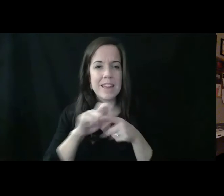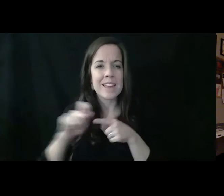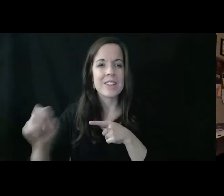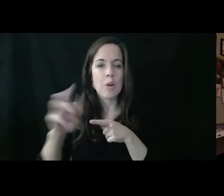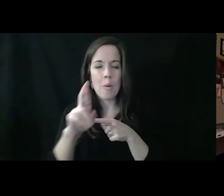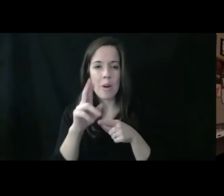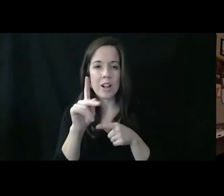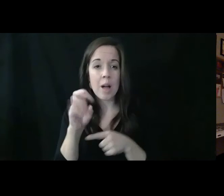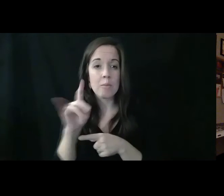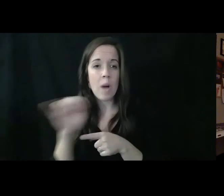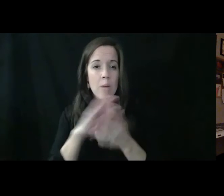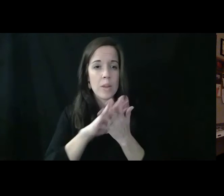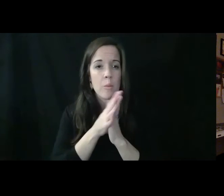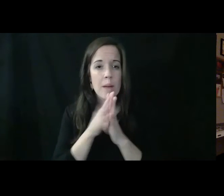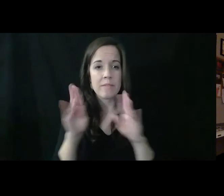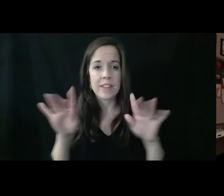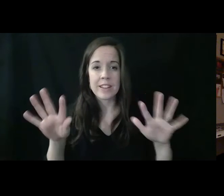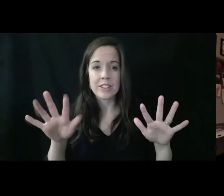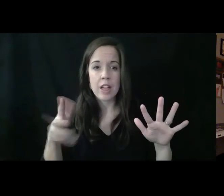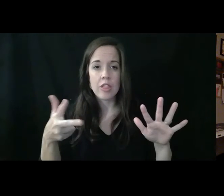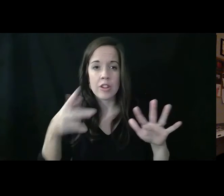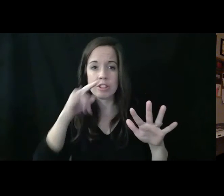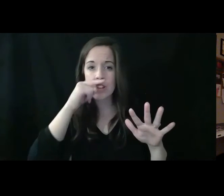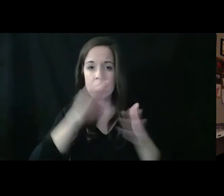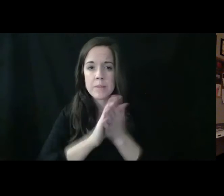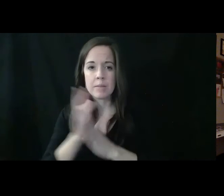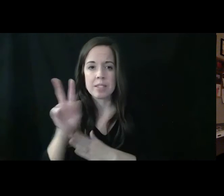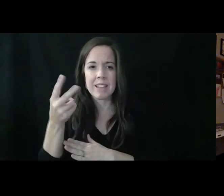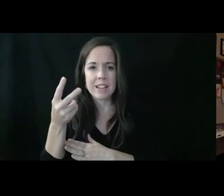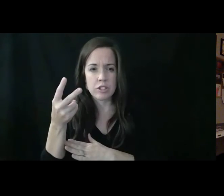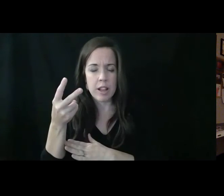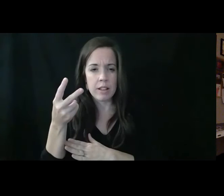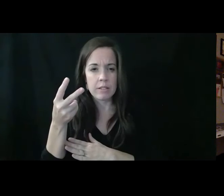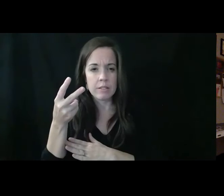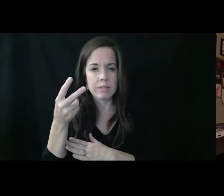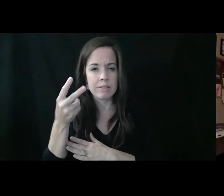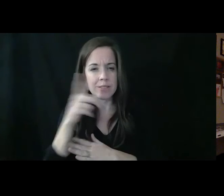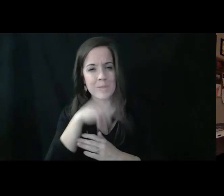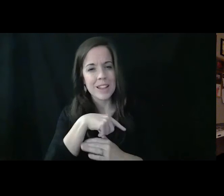the third child becomes the second child. She pretends to have forgotten the thud and splash